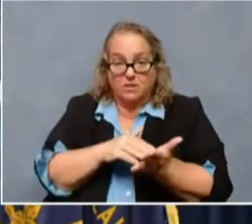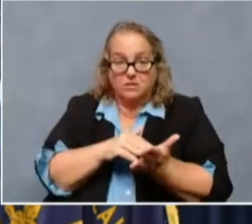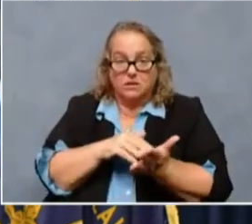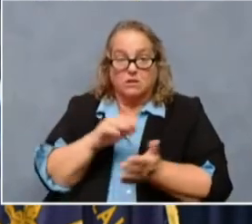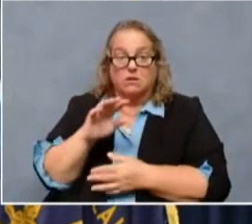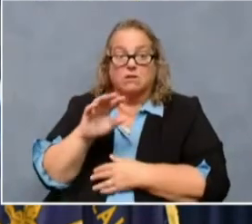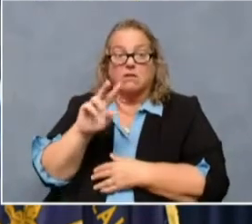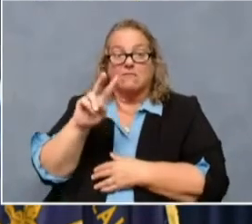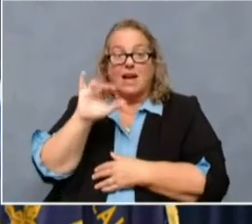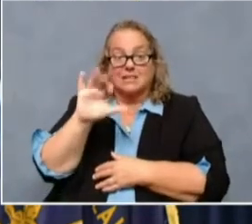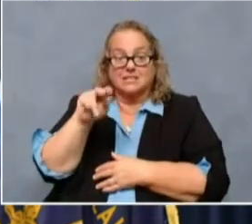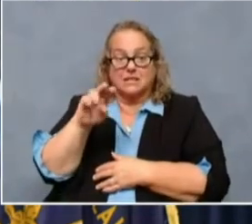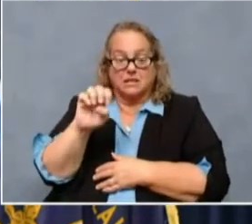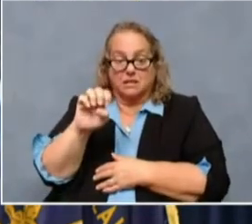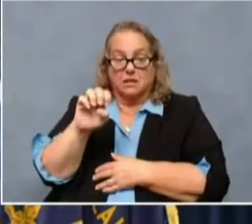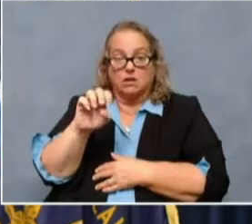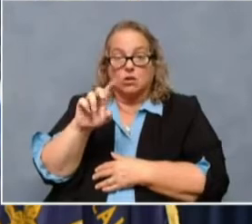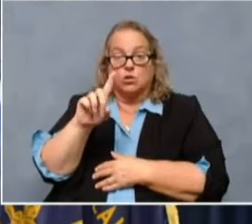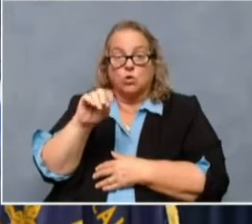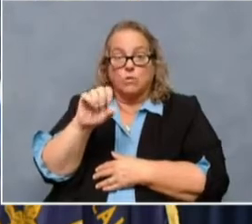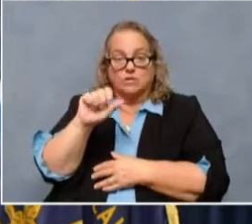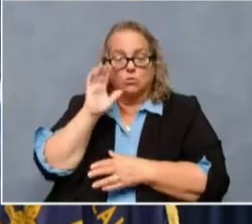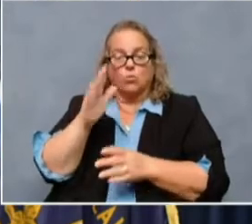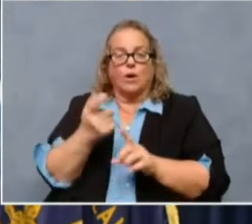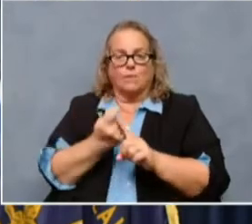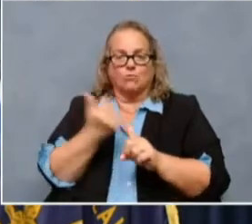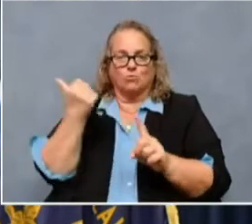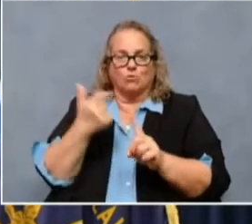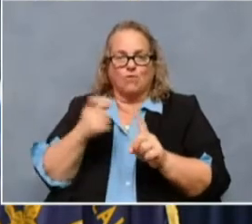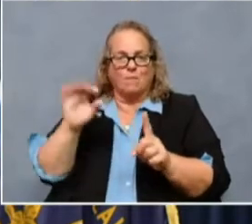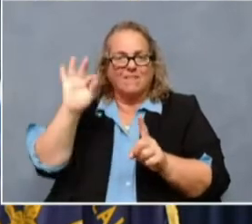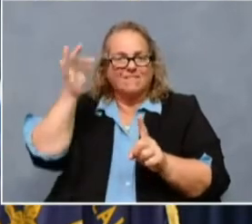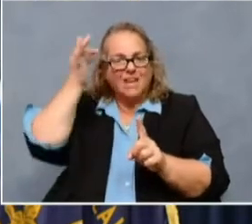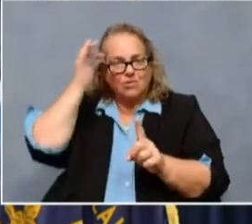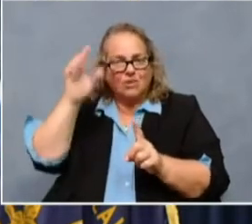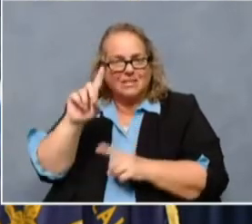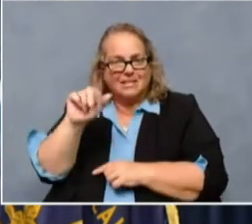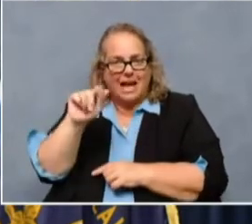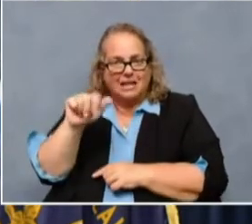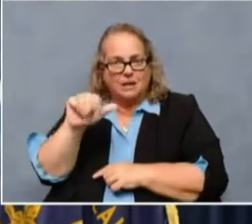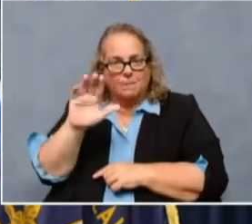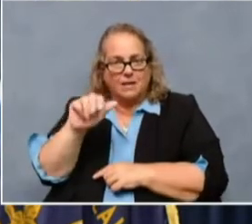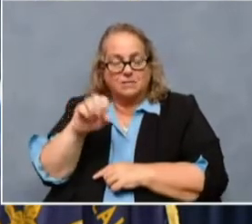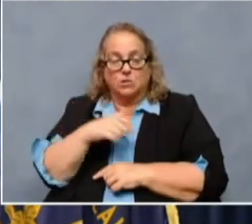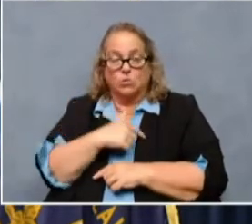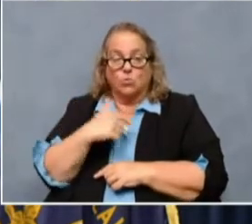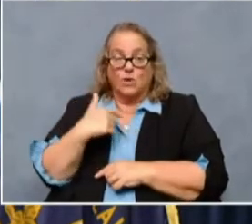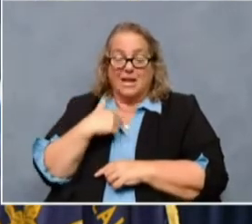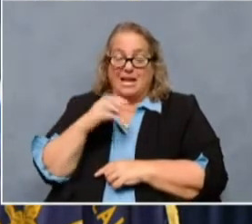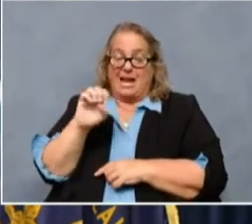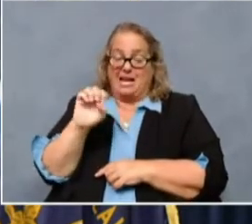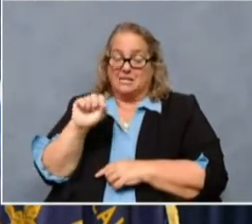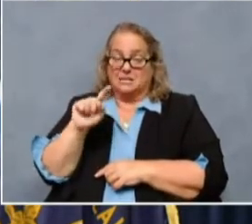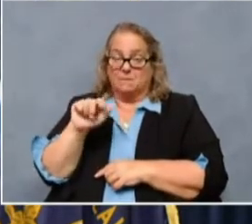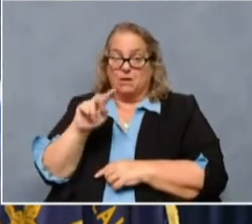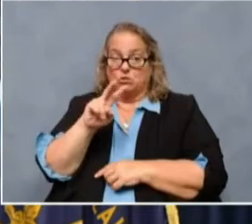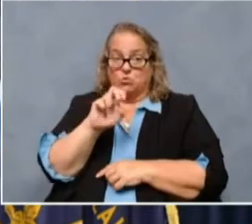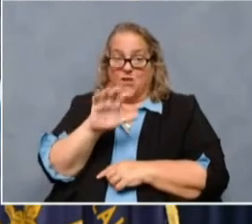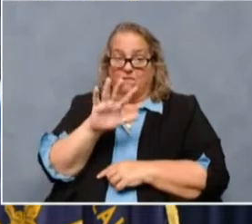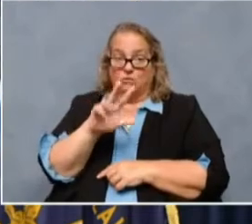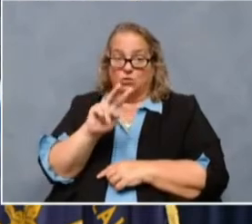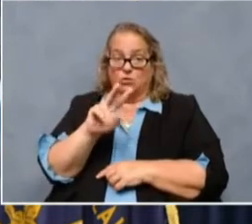federal database. Now we estimate the 252,500 of them are the first doses. So